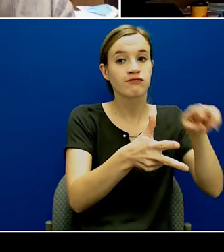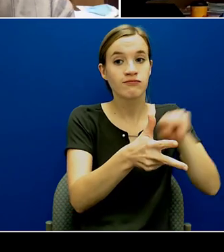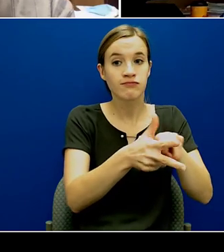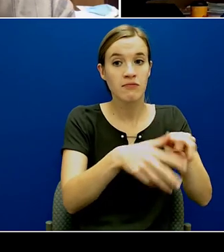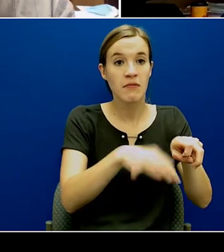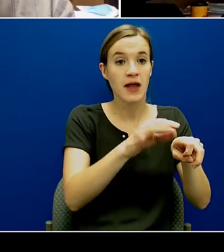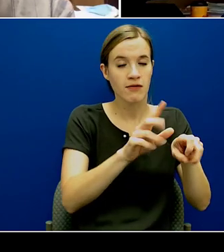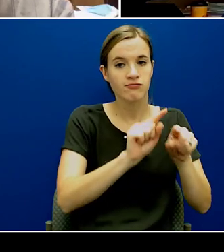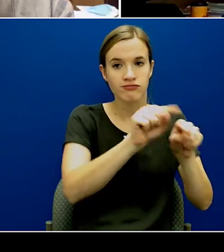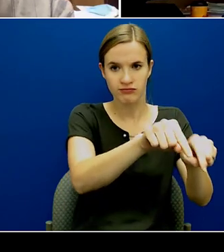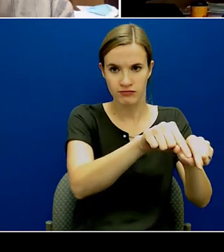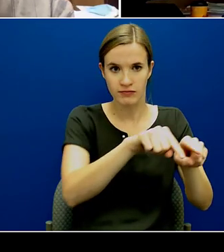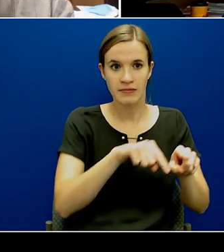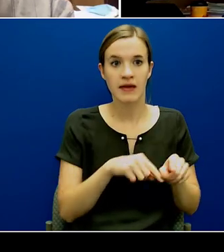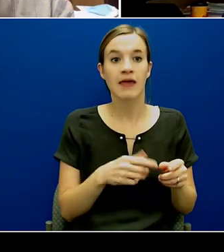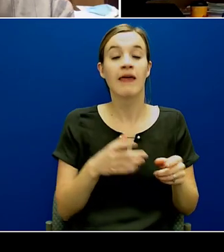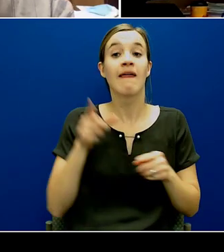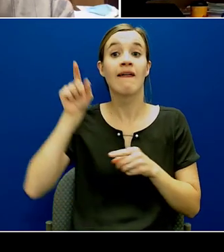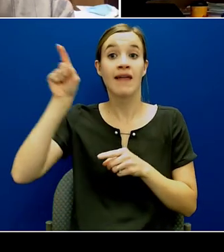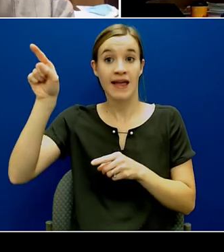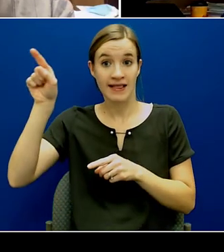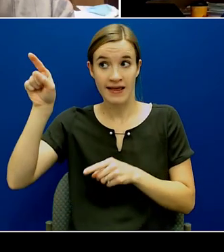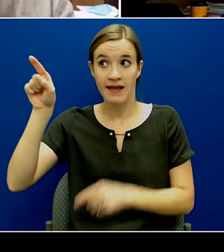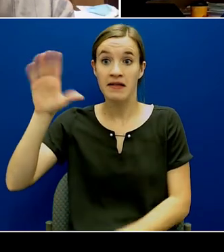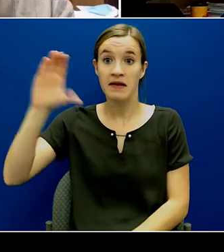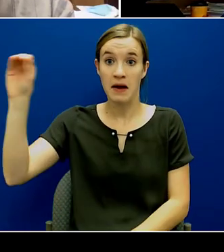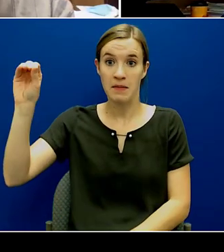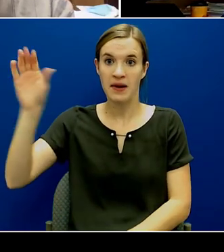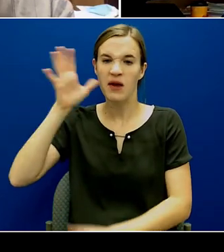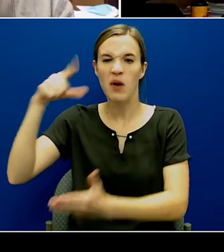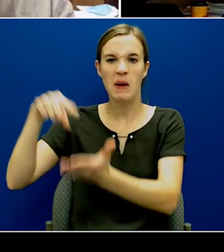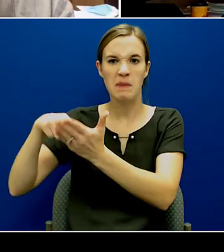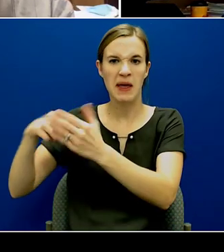And but the person gets an accessible or